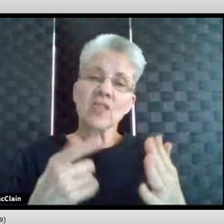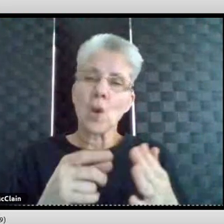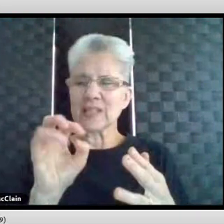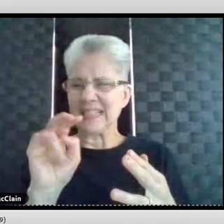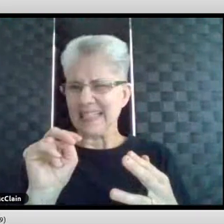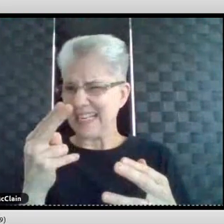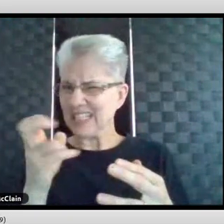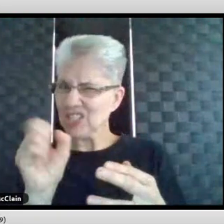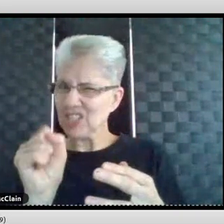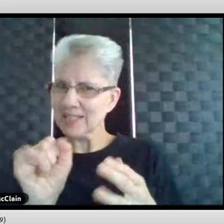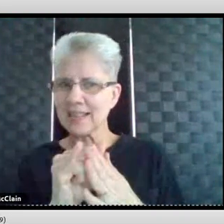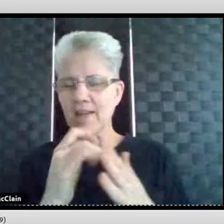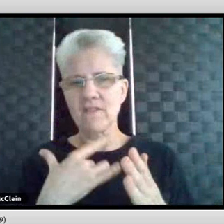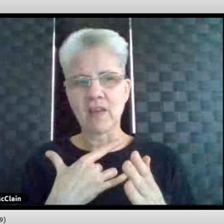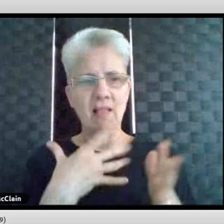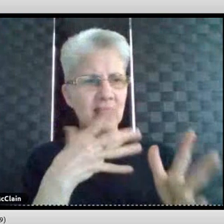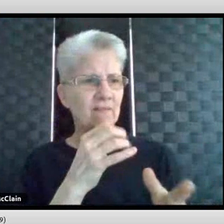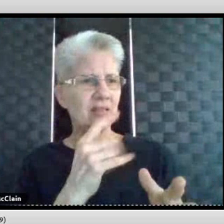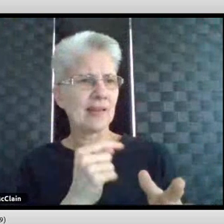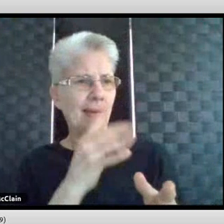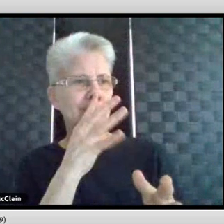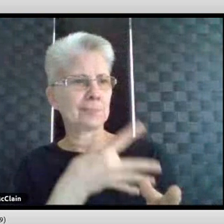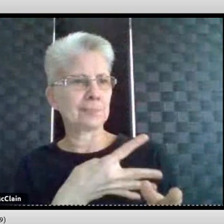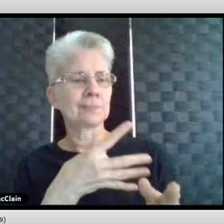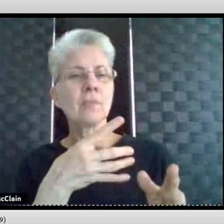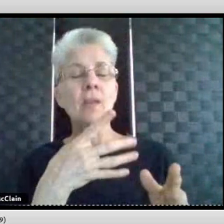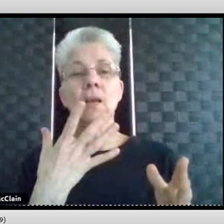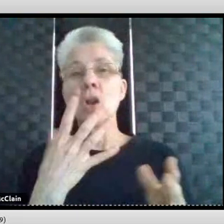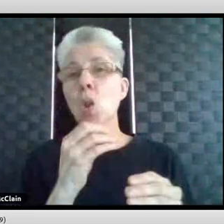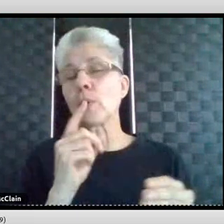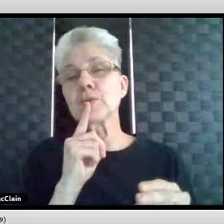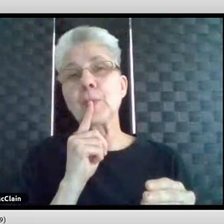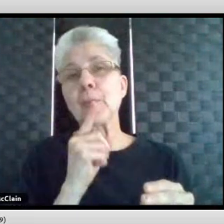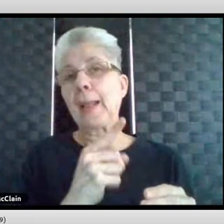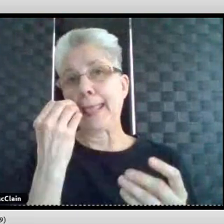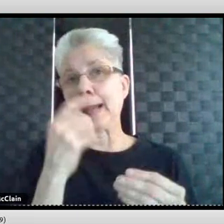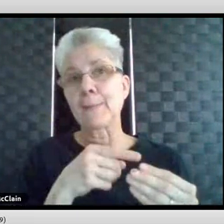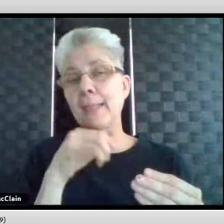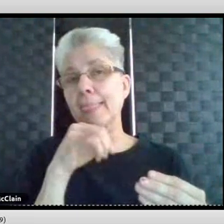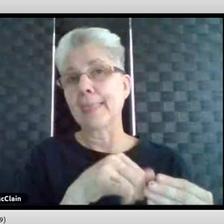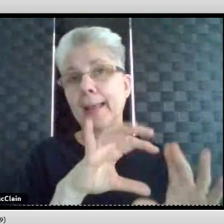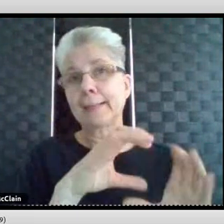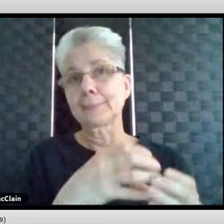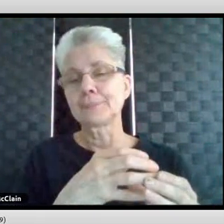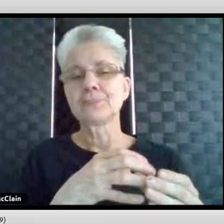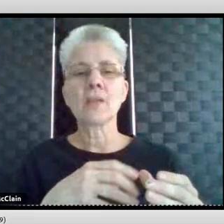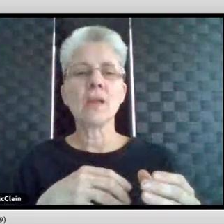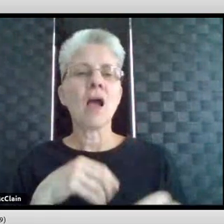that they might feel left out of the world because nobody's really thinking about that. Of course, ethnicity --